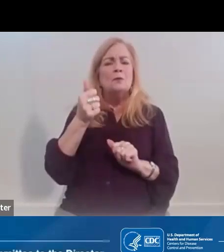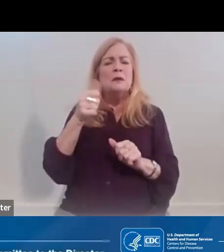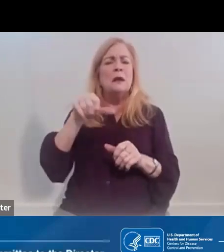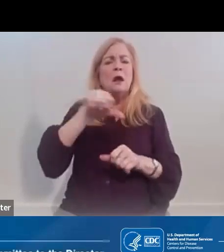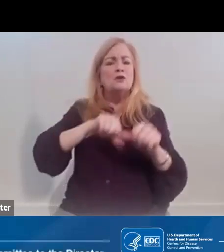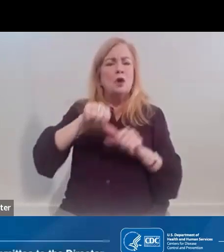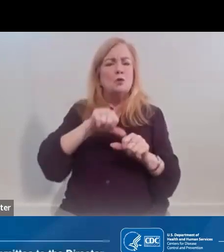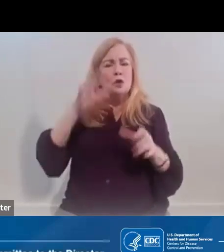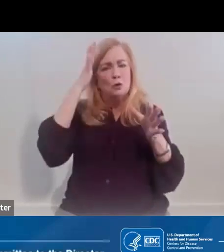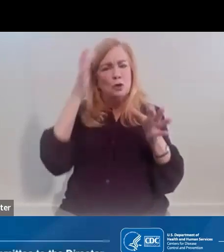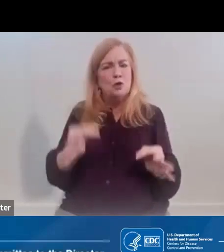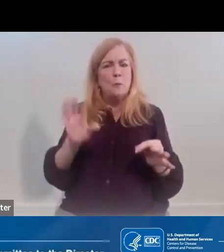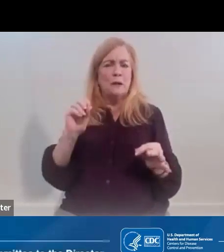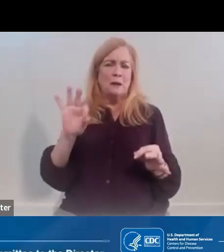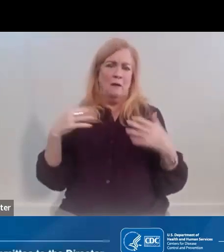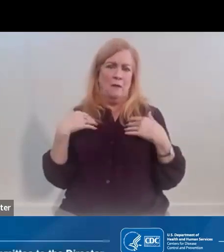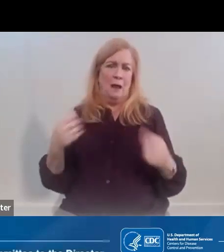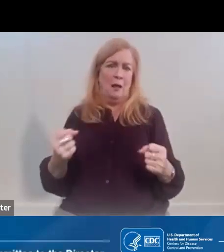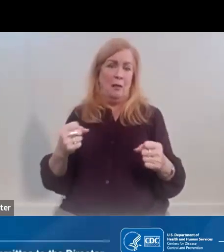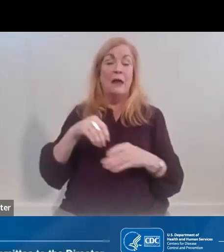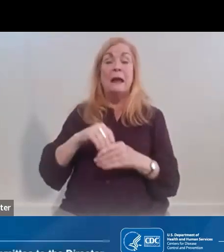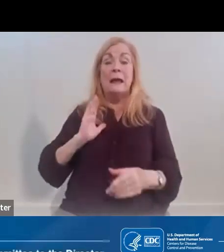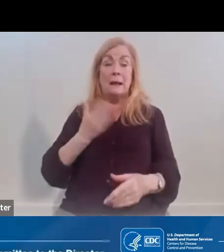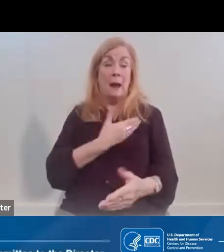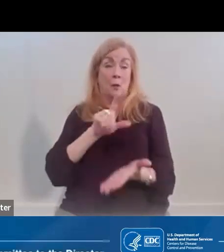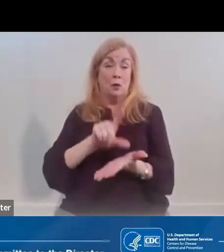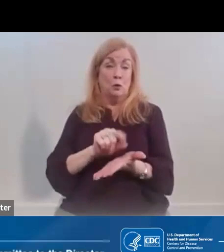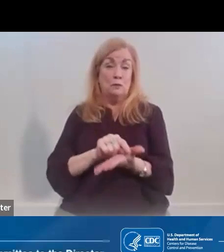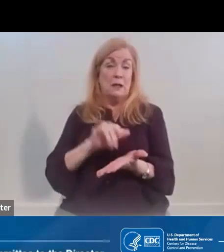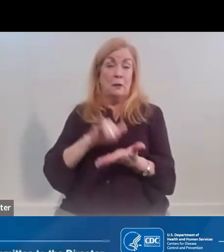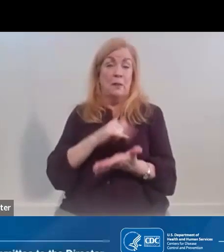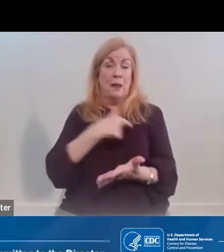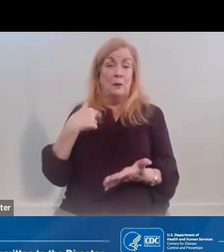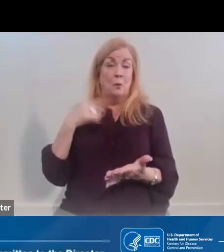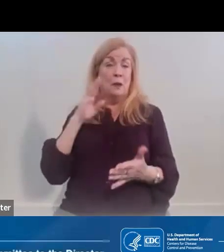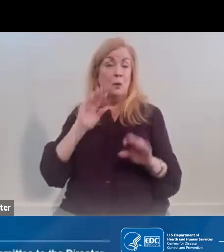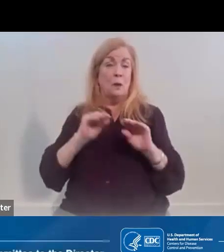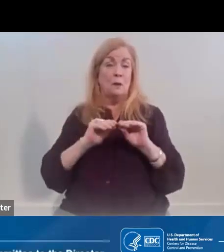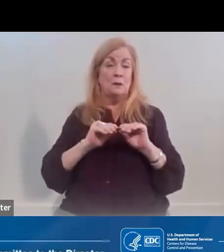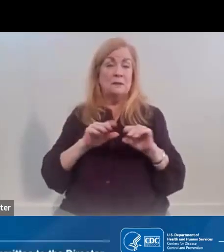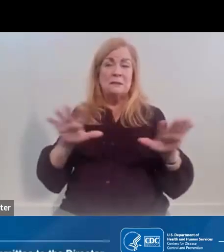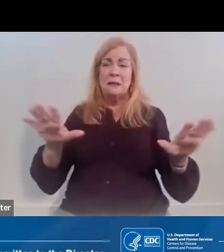So in our newsletter that's coming out before the end of the month,